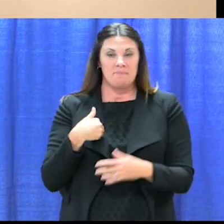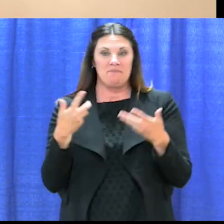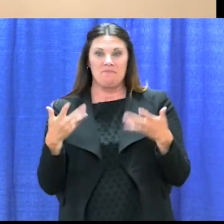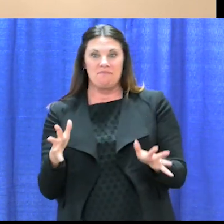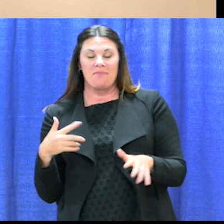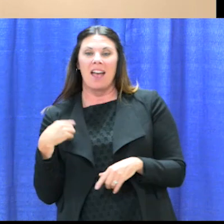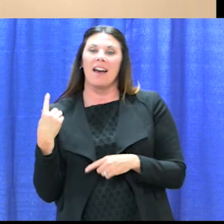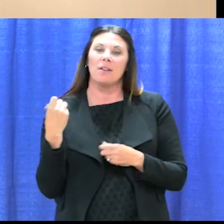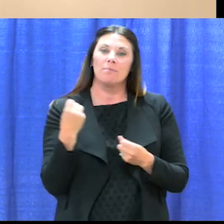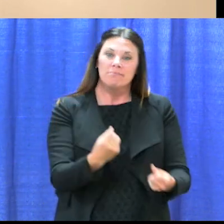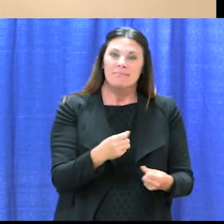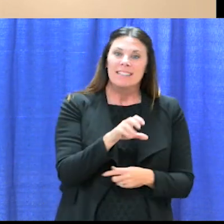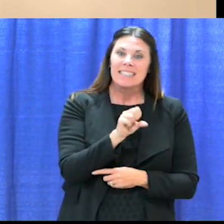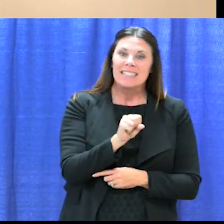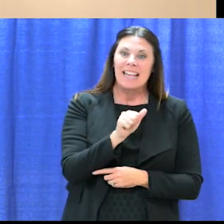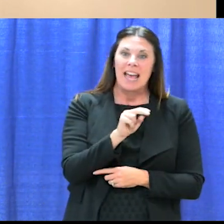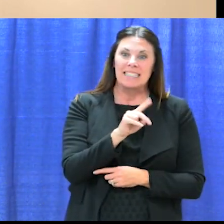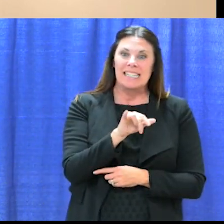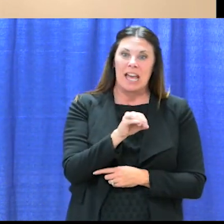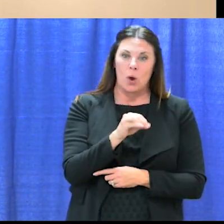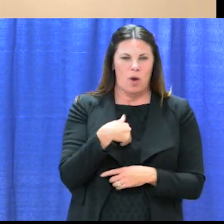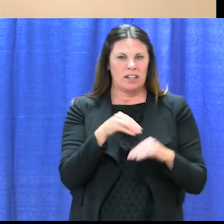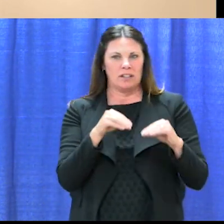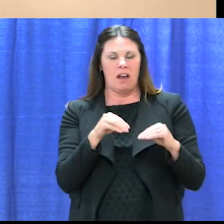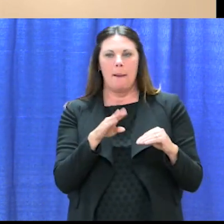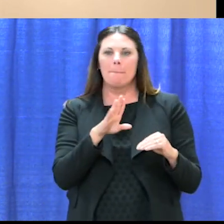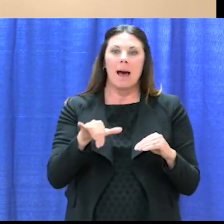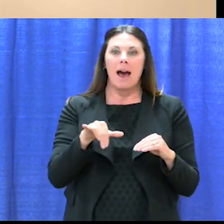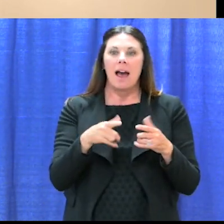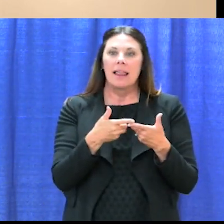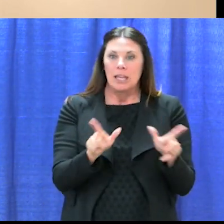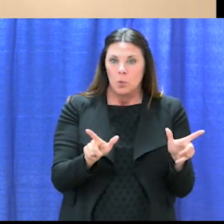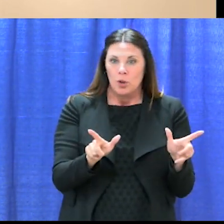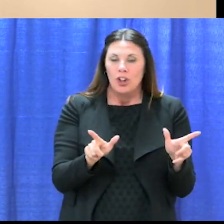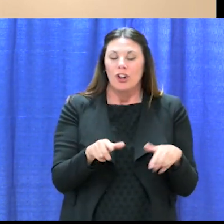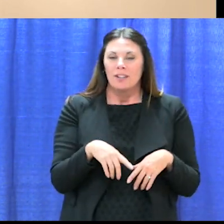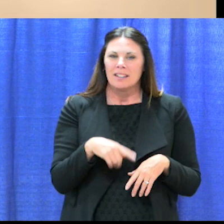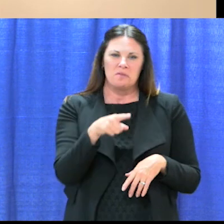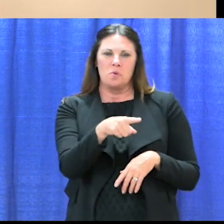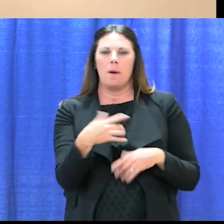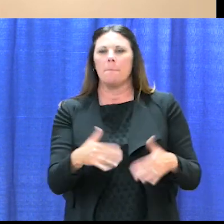I taught bilingual elementary school in a very disadvantaged socio-economic setting.